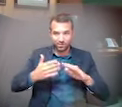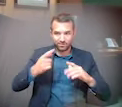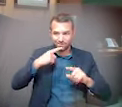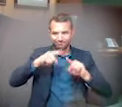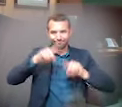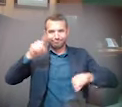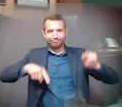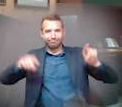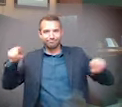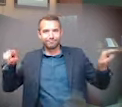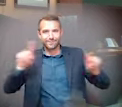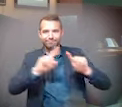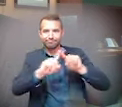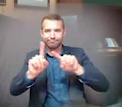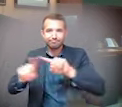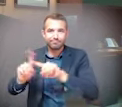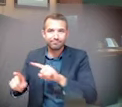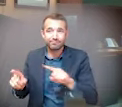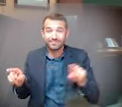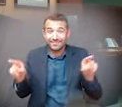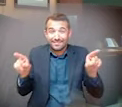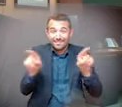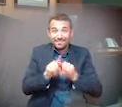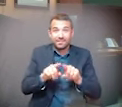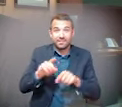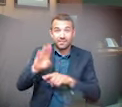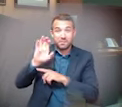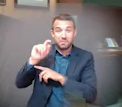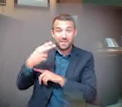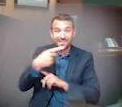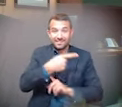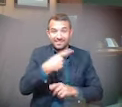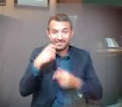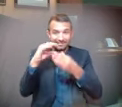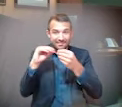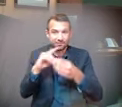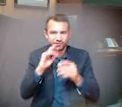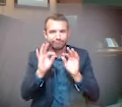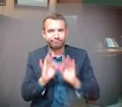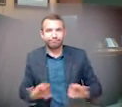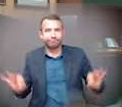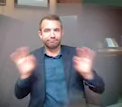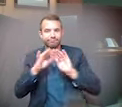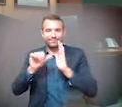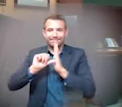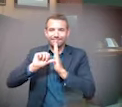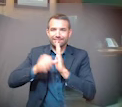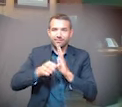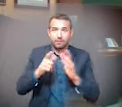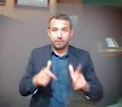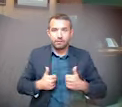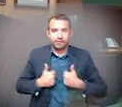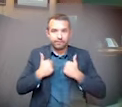Like Beth was saying, I mean, I think one of the key moments in my life was a point